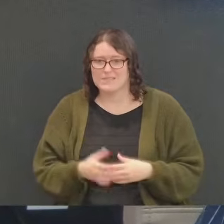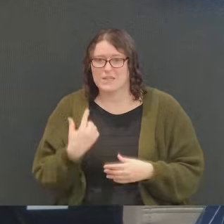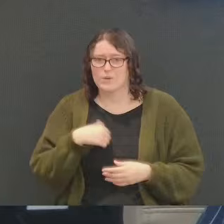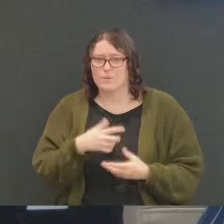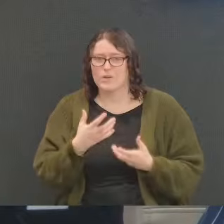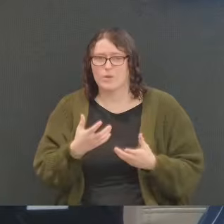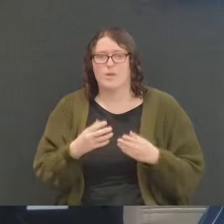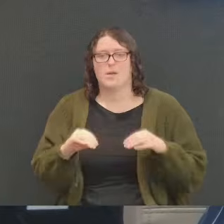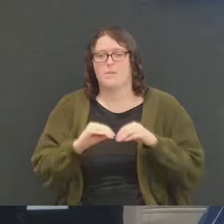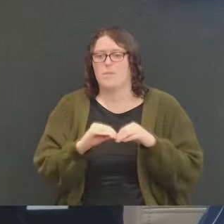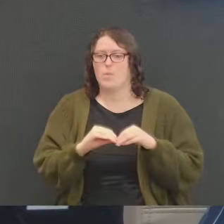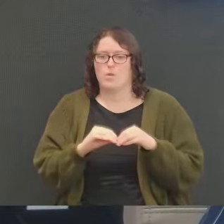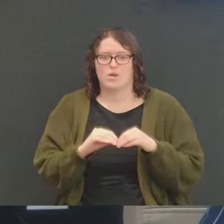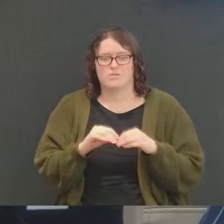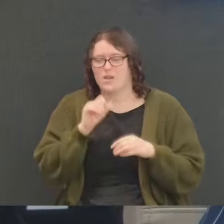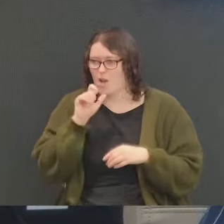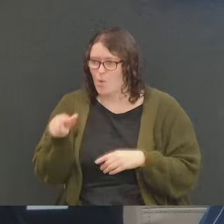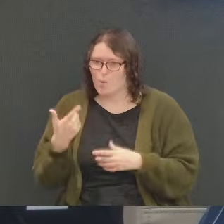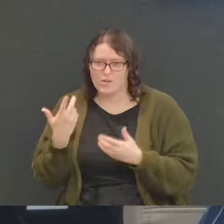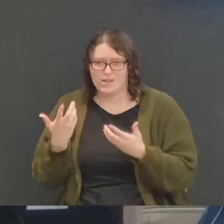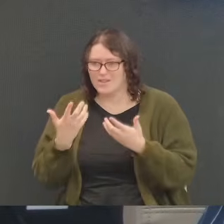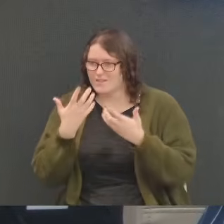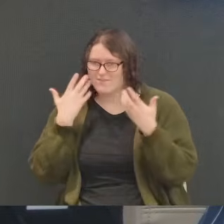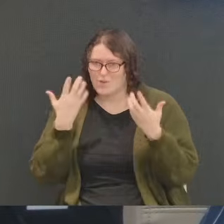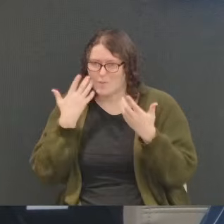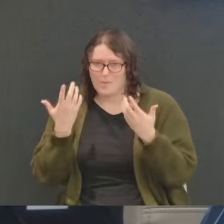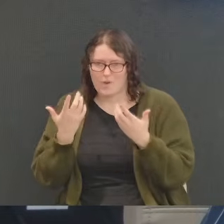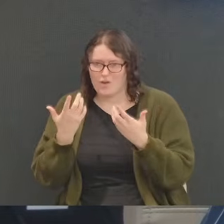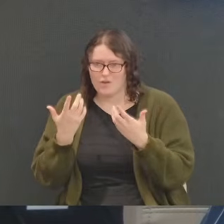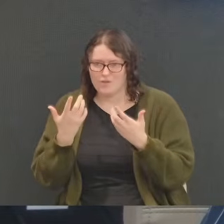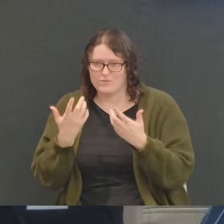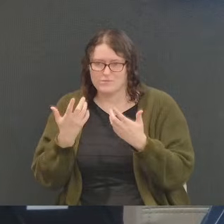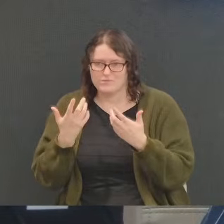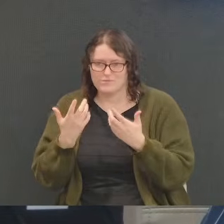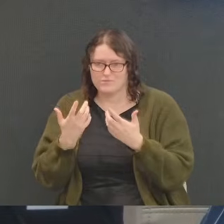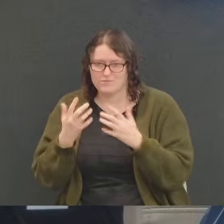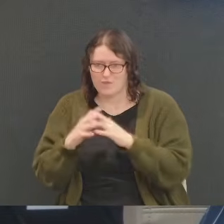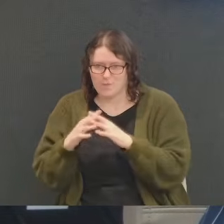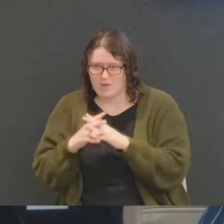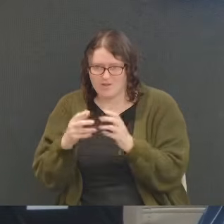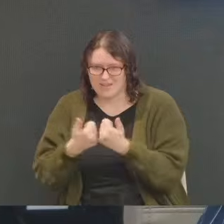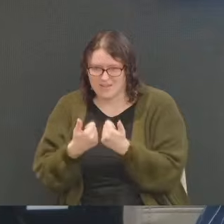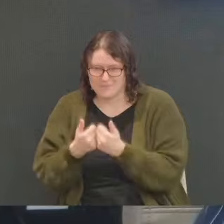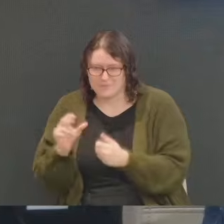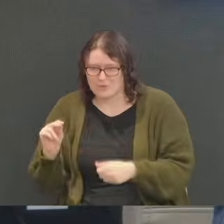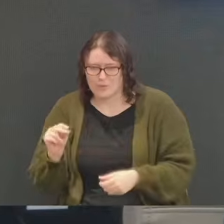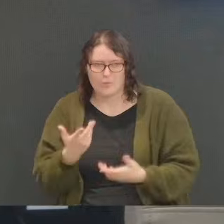than just the football games there. We hopefully if things, you know, after four or five years of